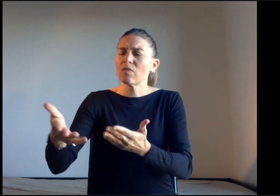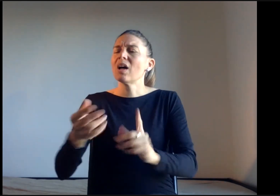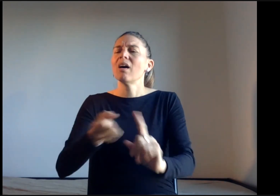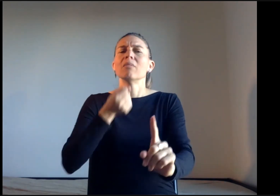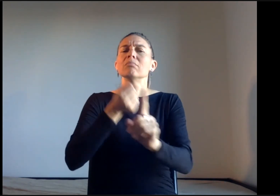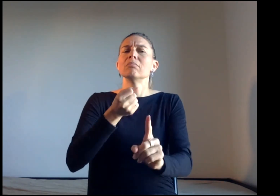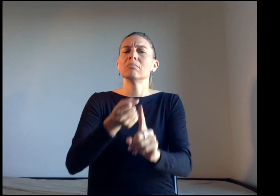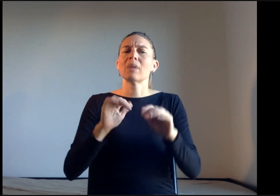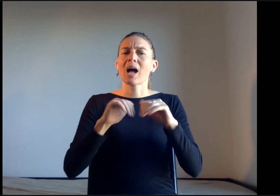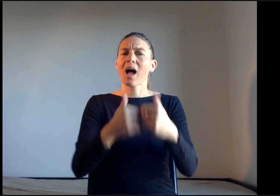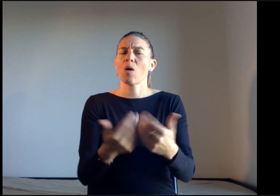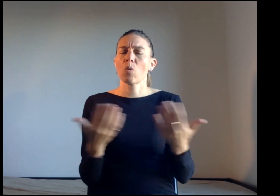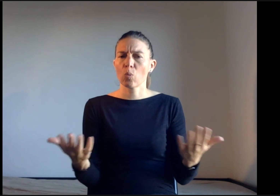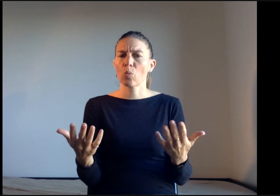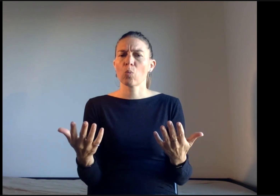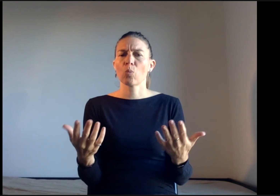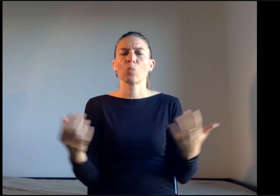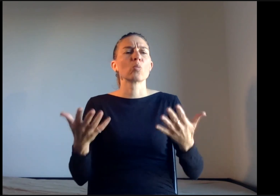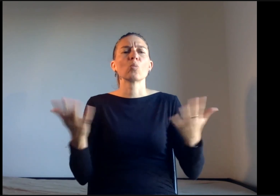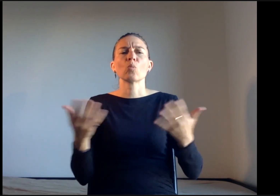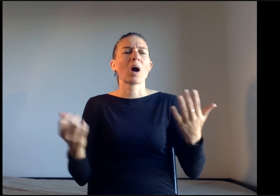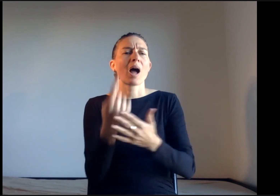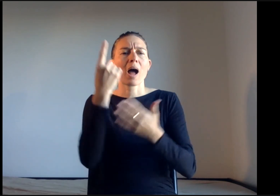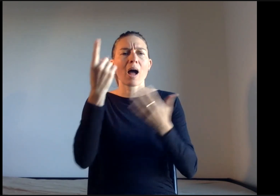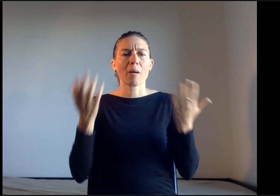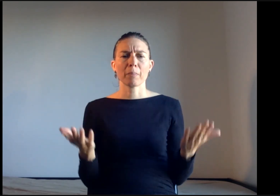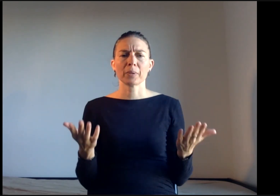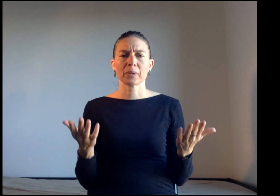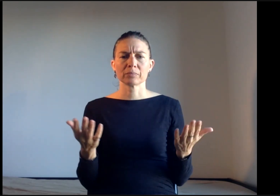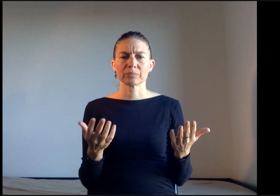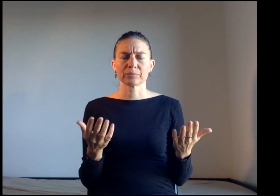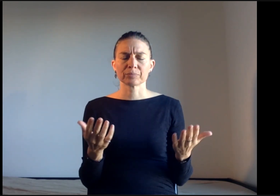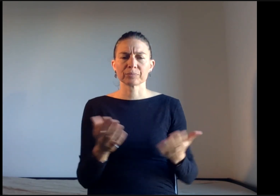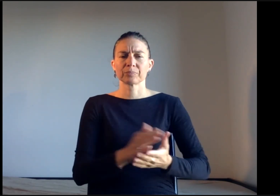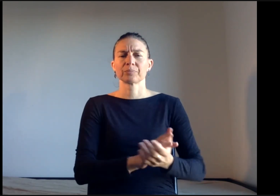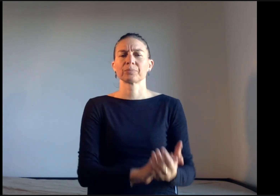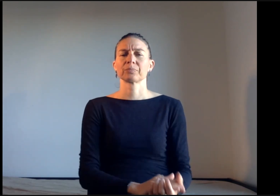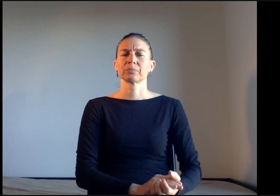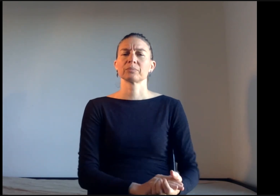What will happen if there is no save participation for them?